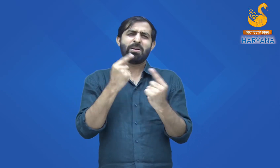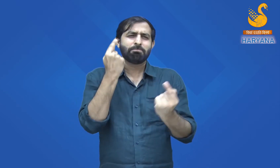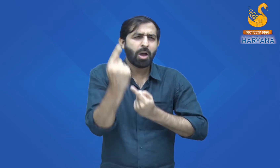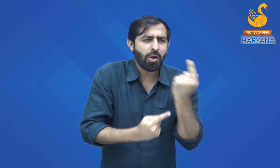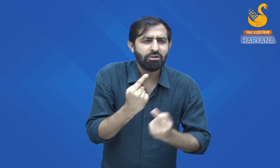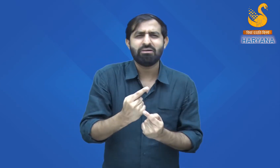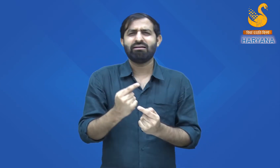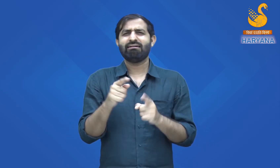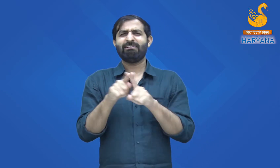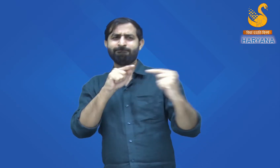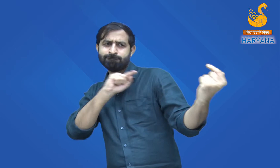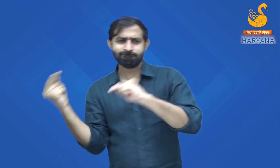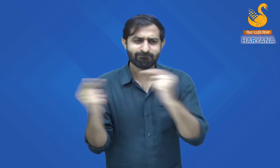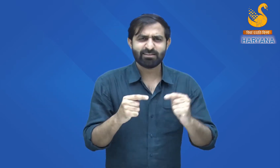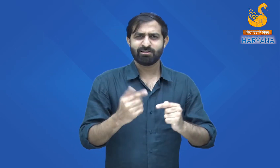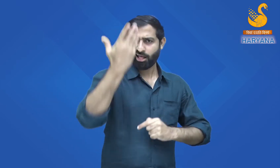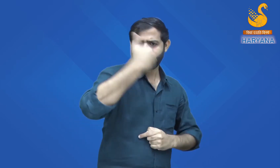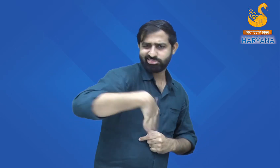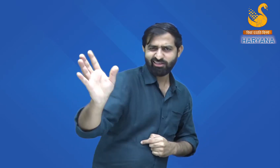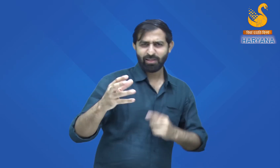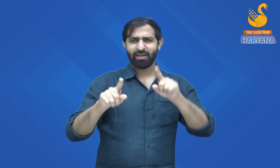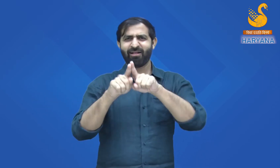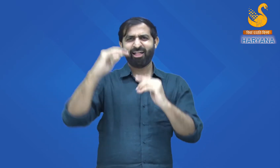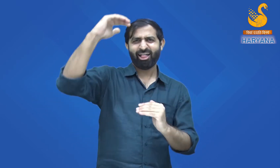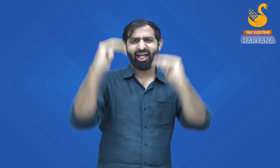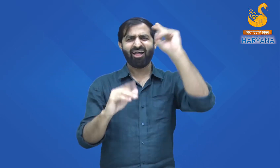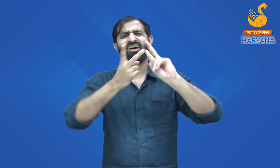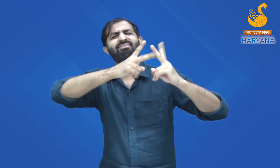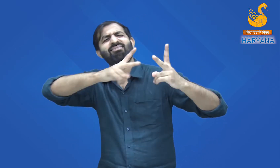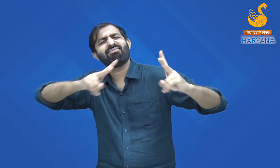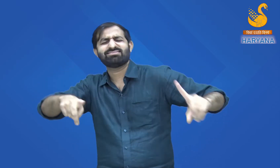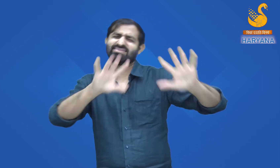political issues, discrimination, inequality and many other problems.